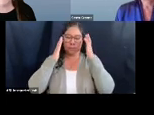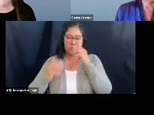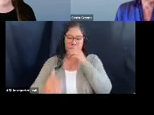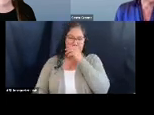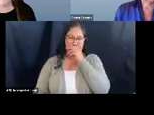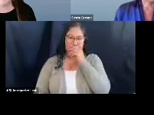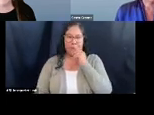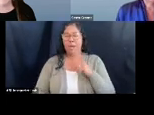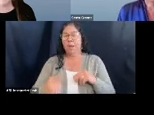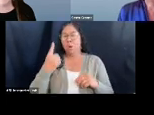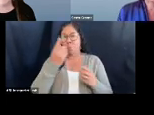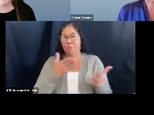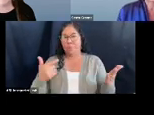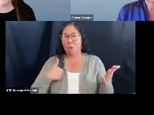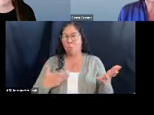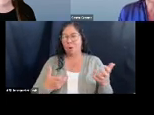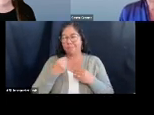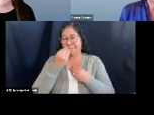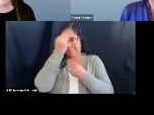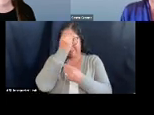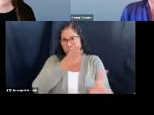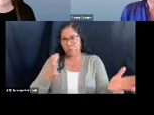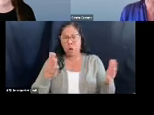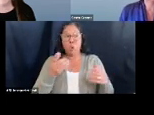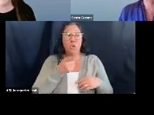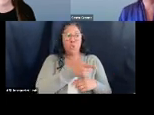Well, one of the things that we want to say up front is that you could have been anywhere else